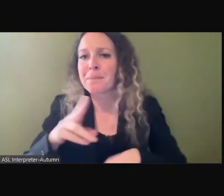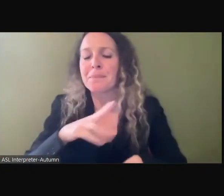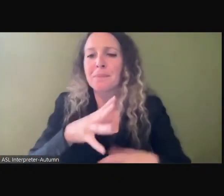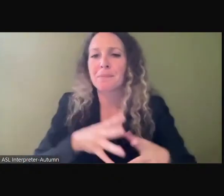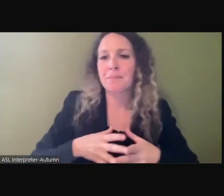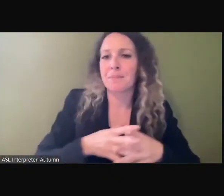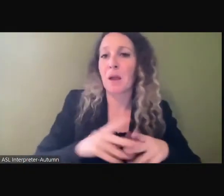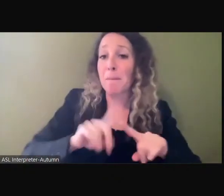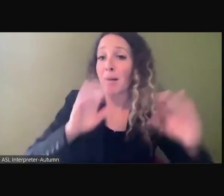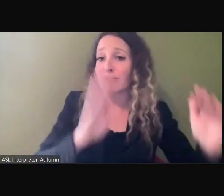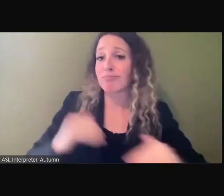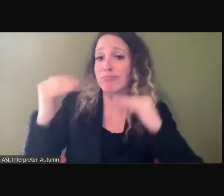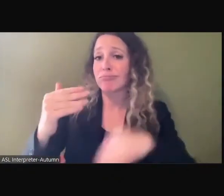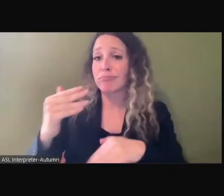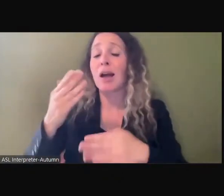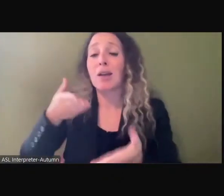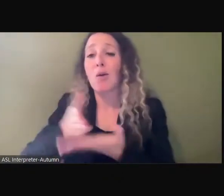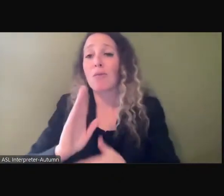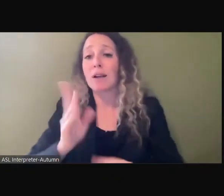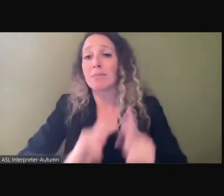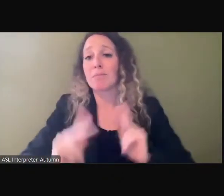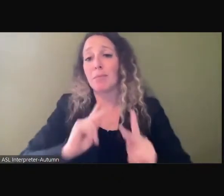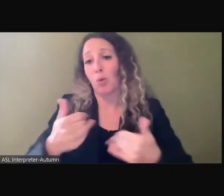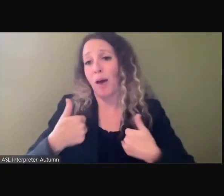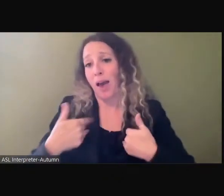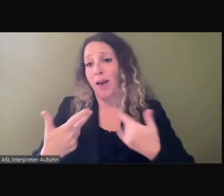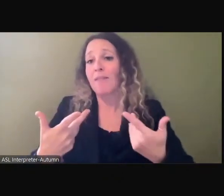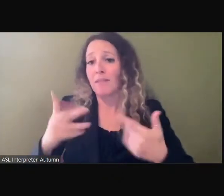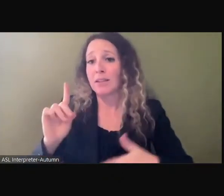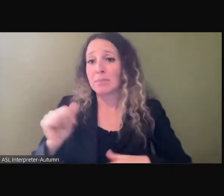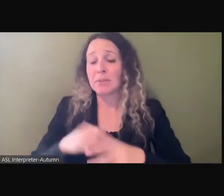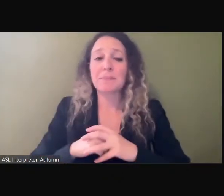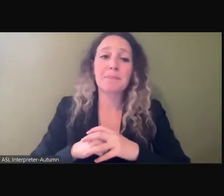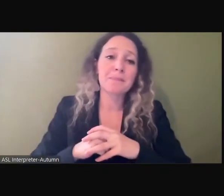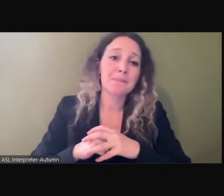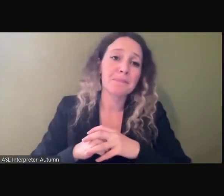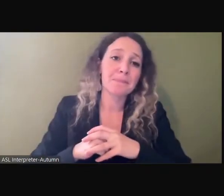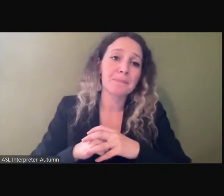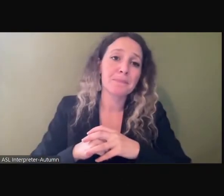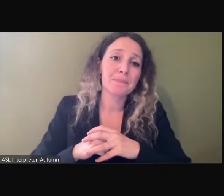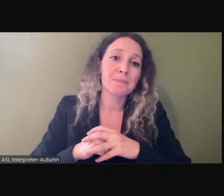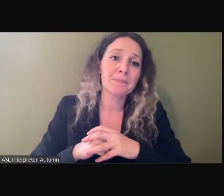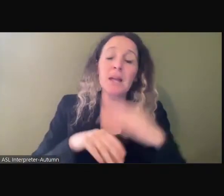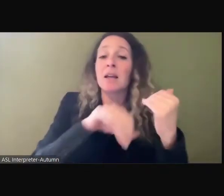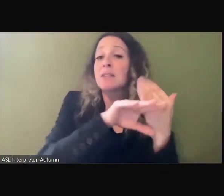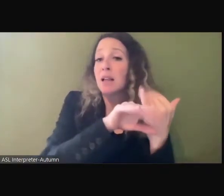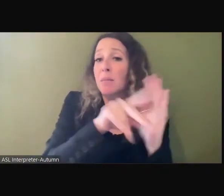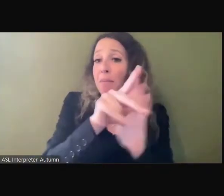enhances the rights of those with disabilities. Through our model telehealth policy documents,